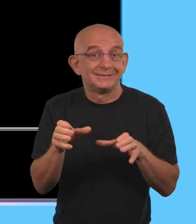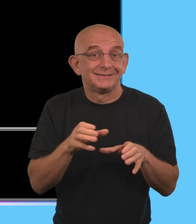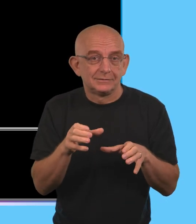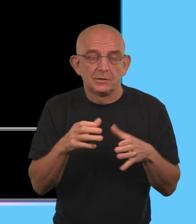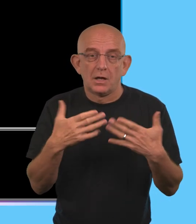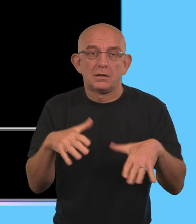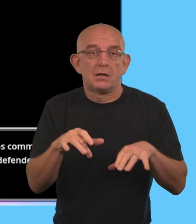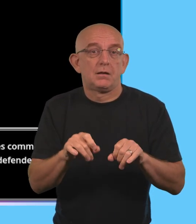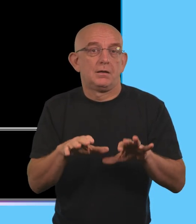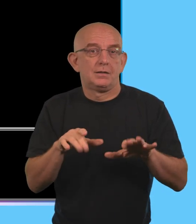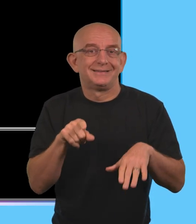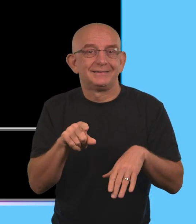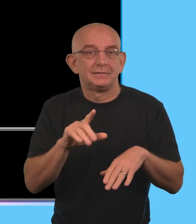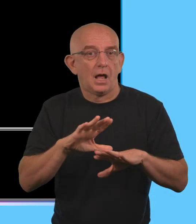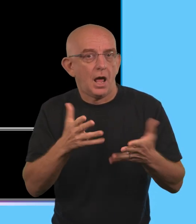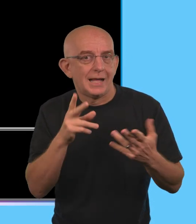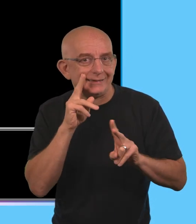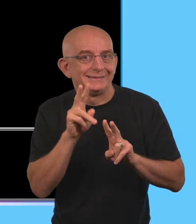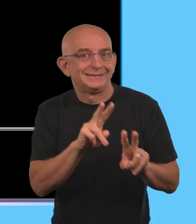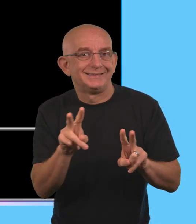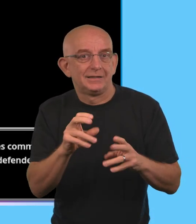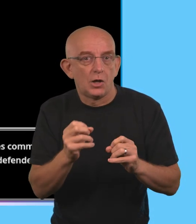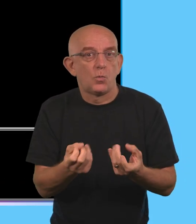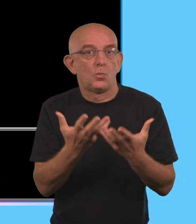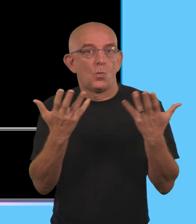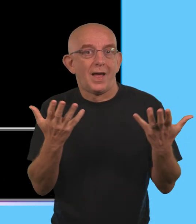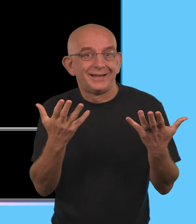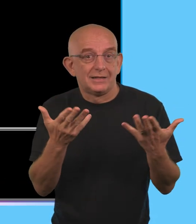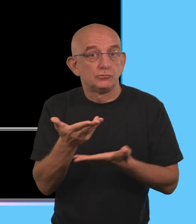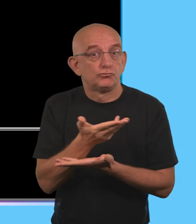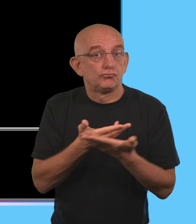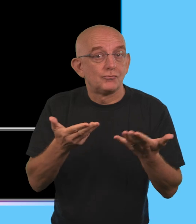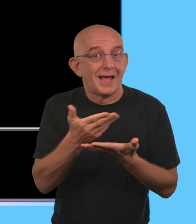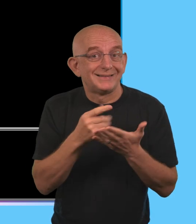The RPG about casting healing magic was The Unseen Awakening.